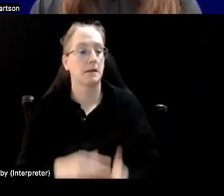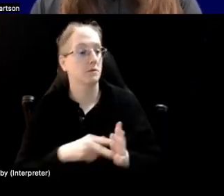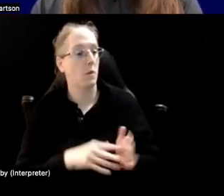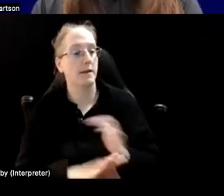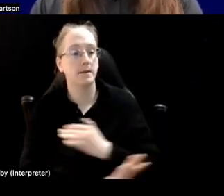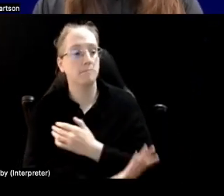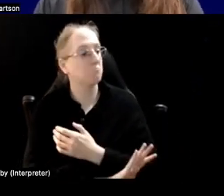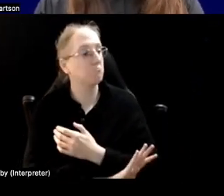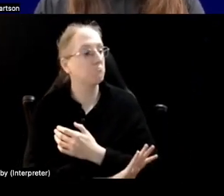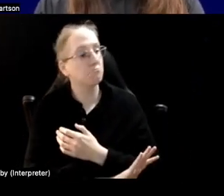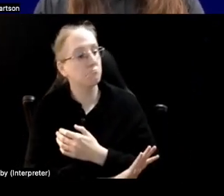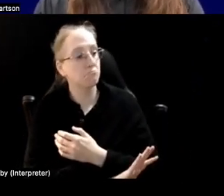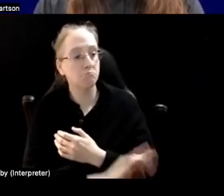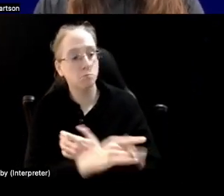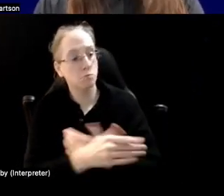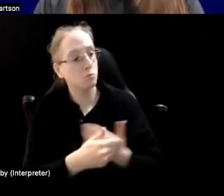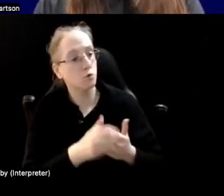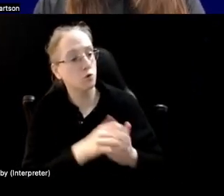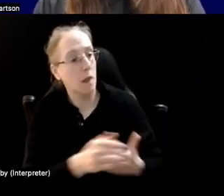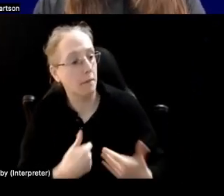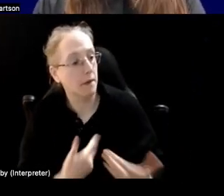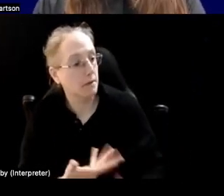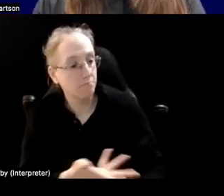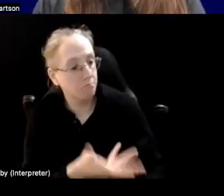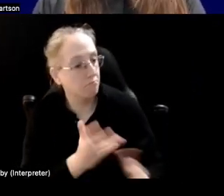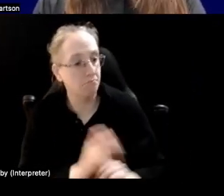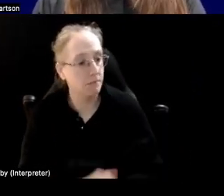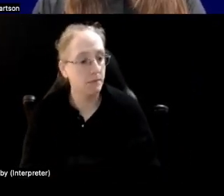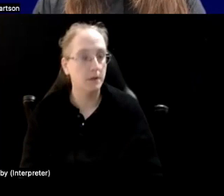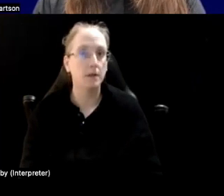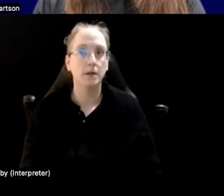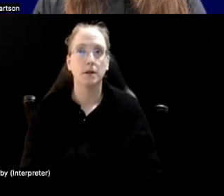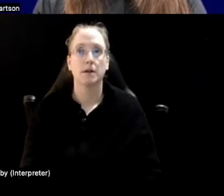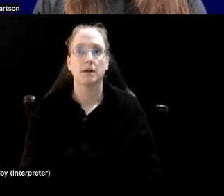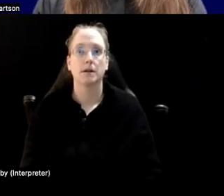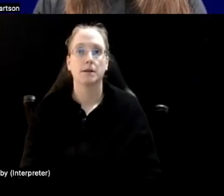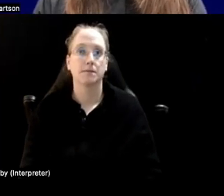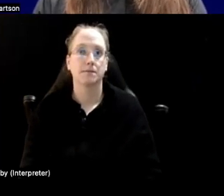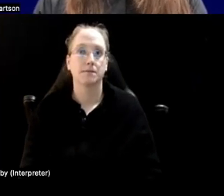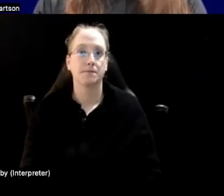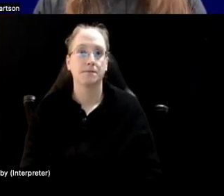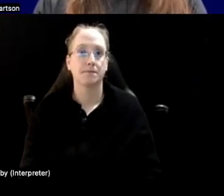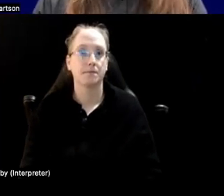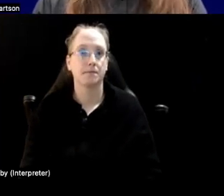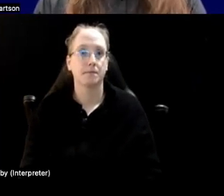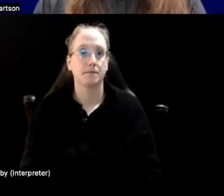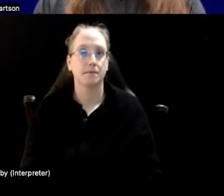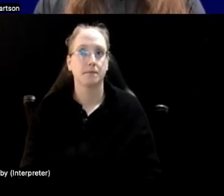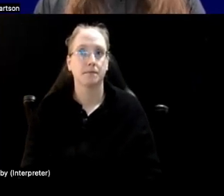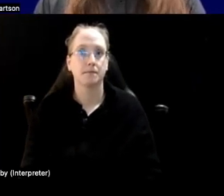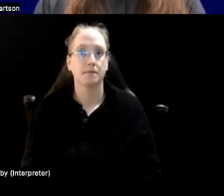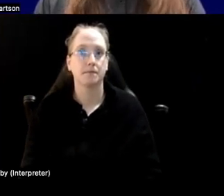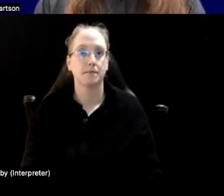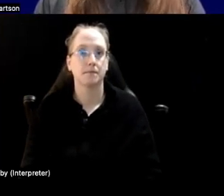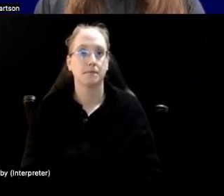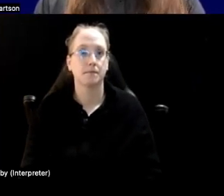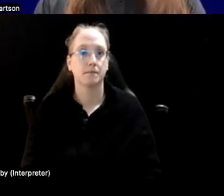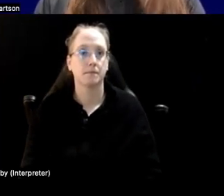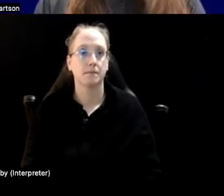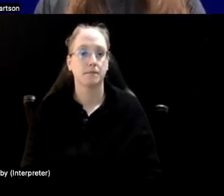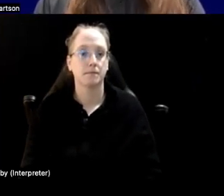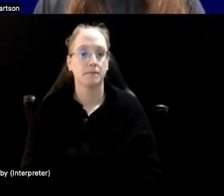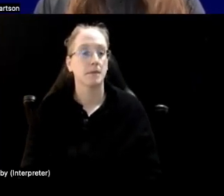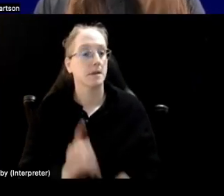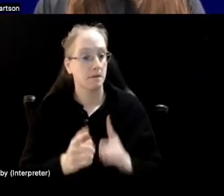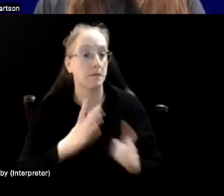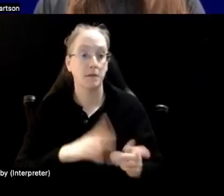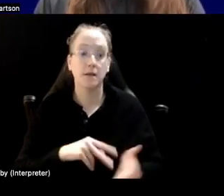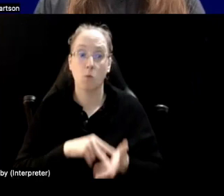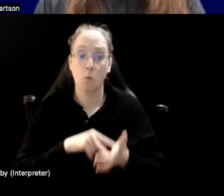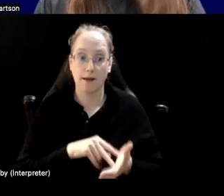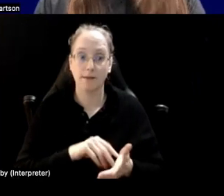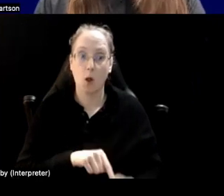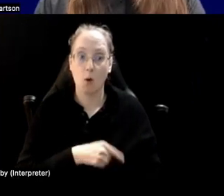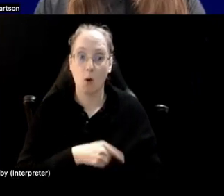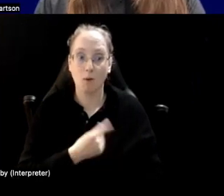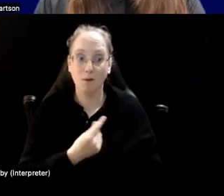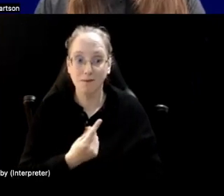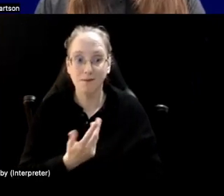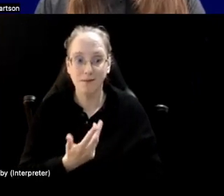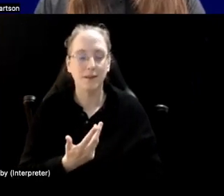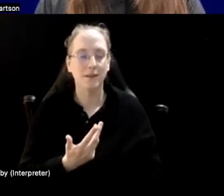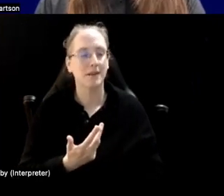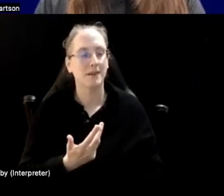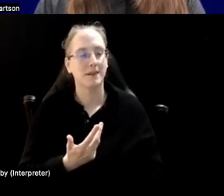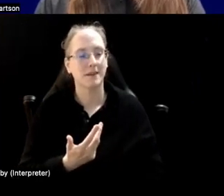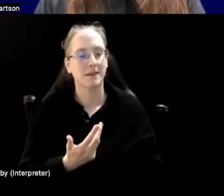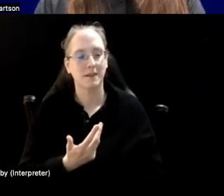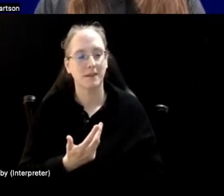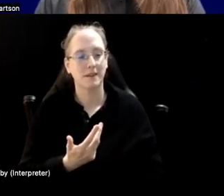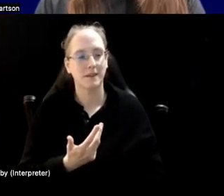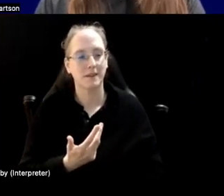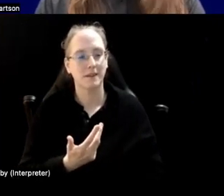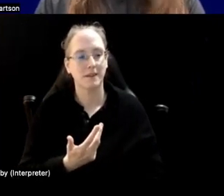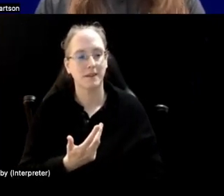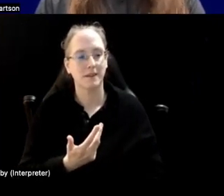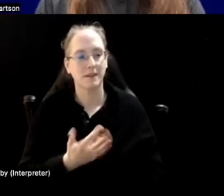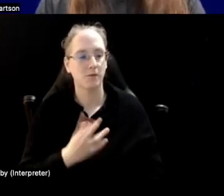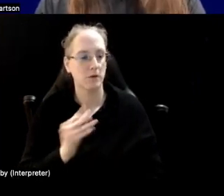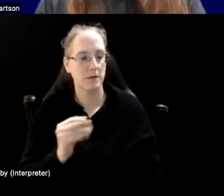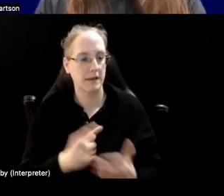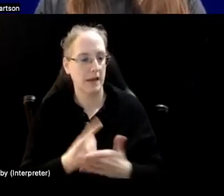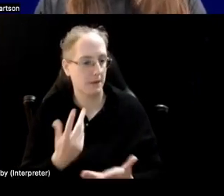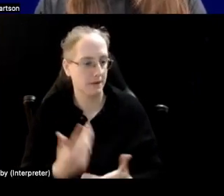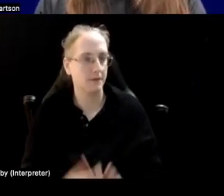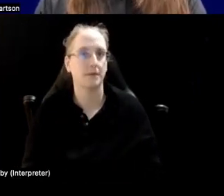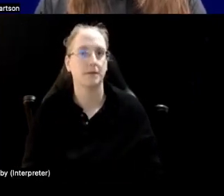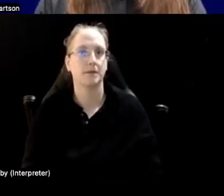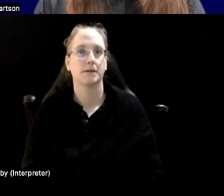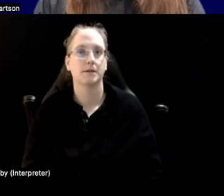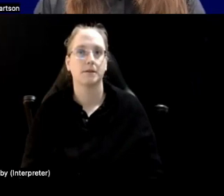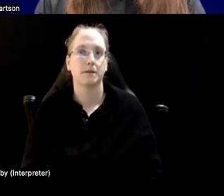no, you lead this interaction. Sometimes it takes a lot of waiting for something to happen, or